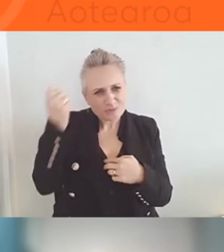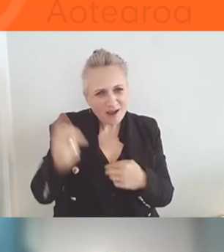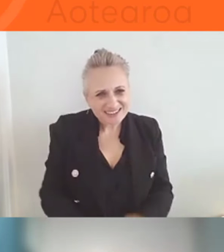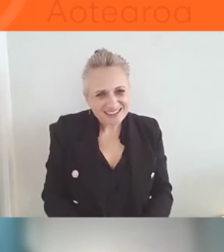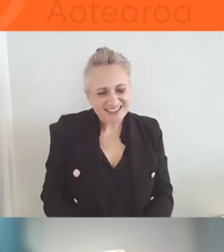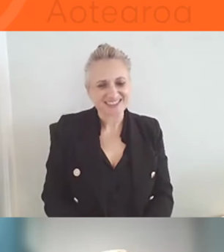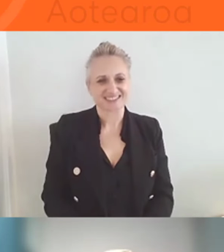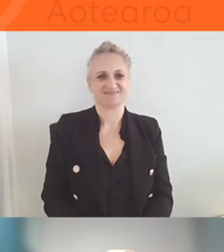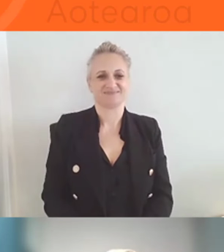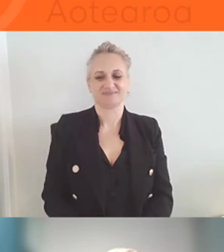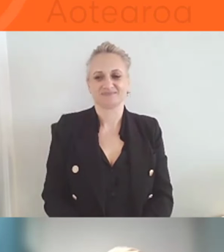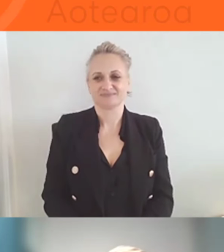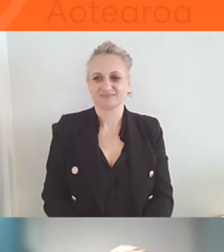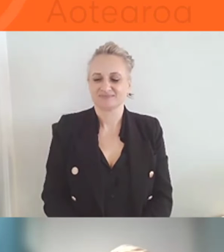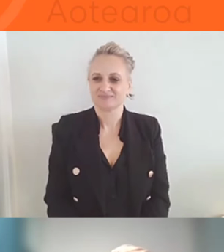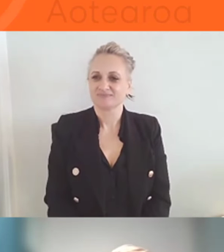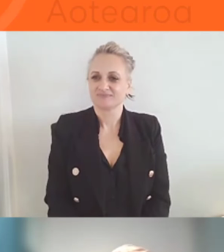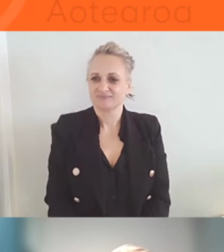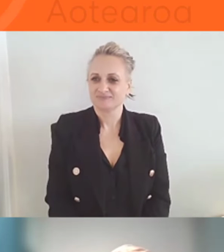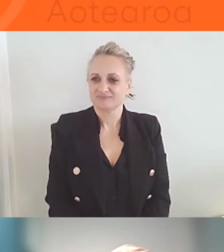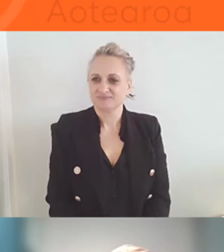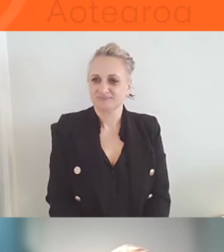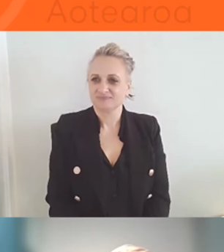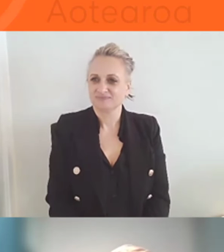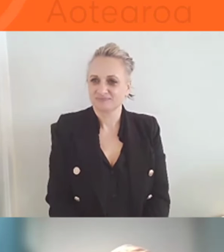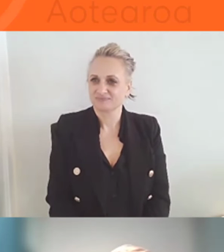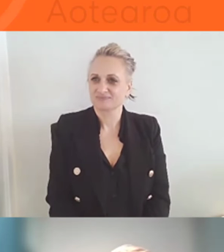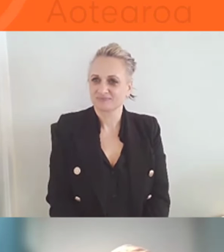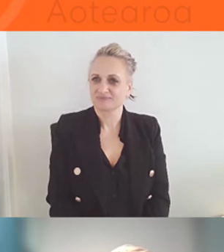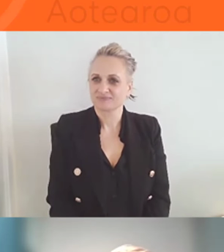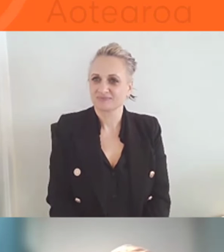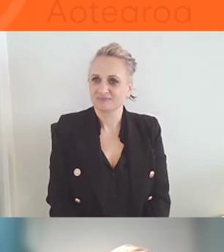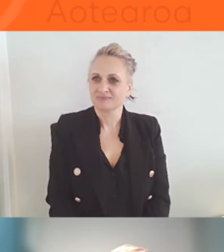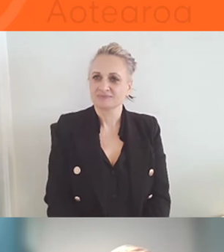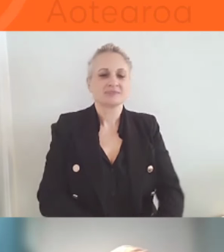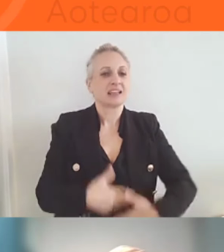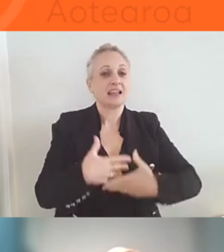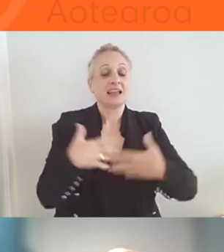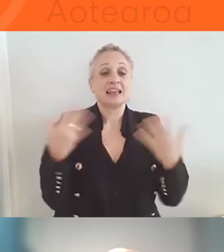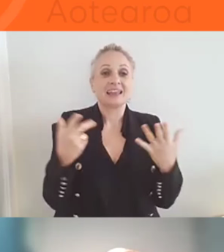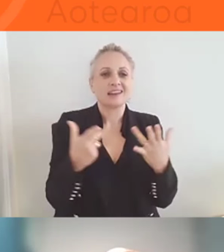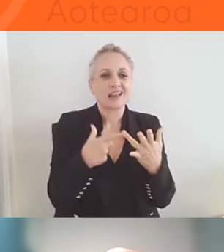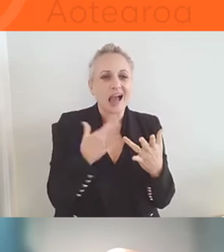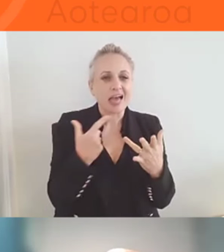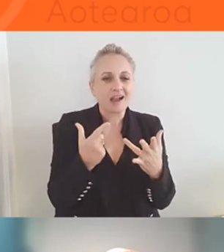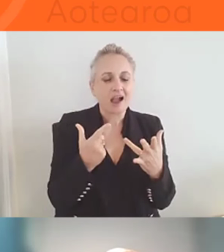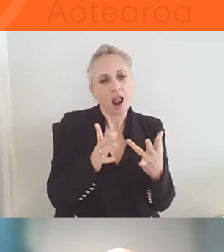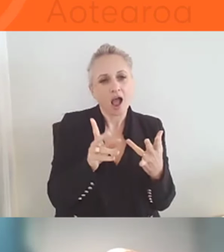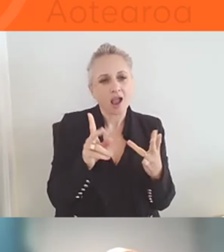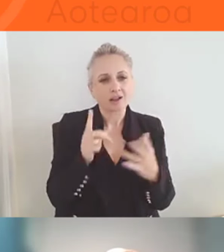ideas on how we could pull the levers like Glen was talking about